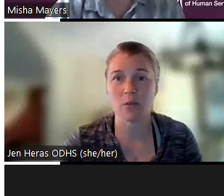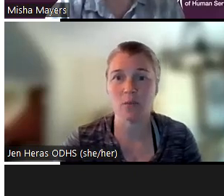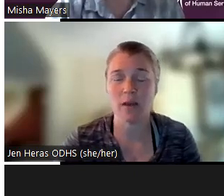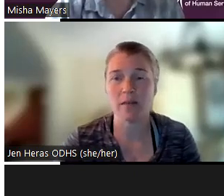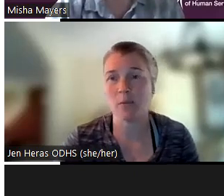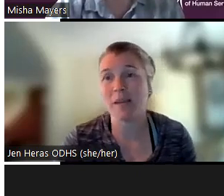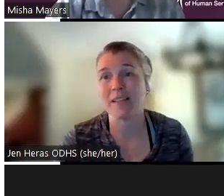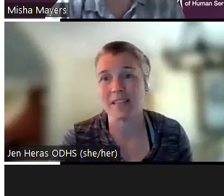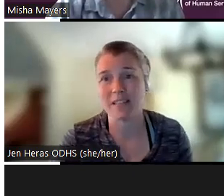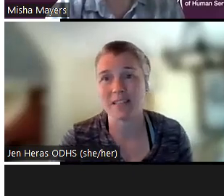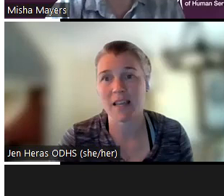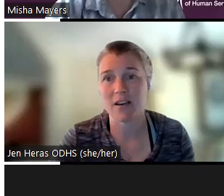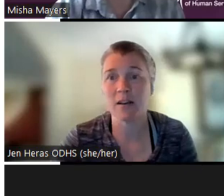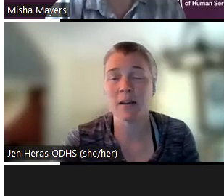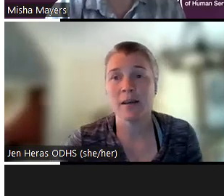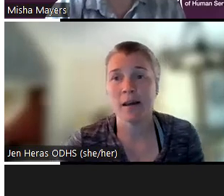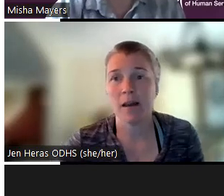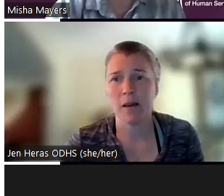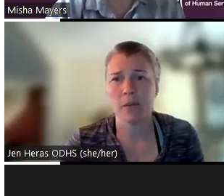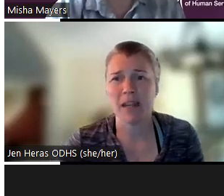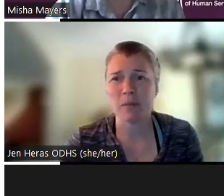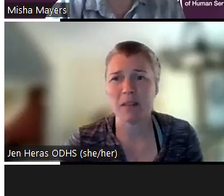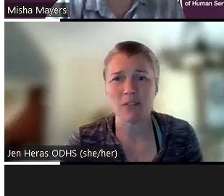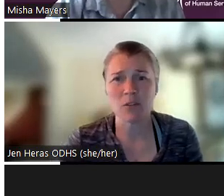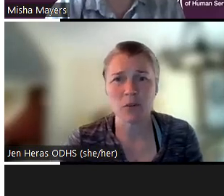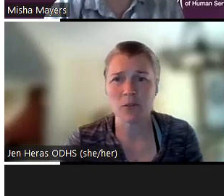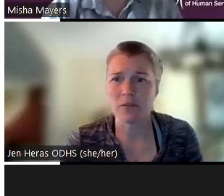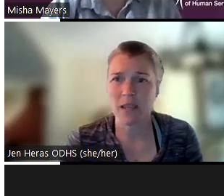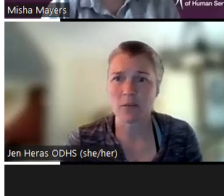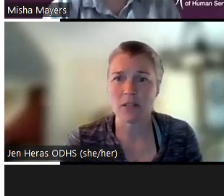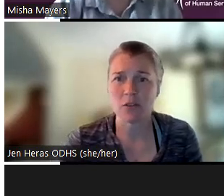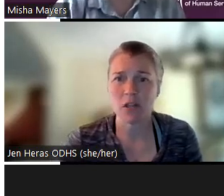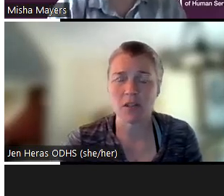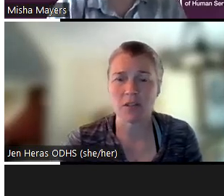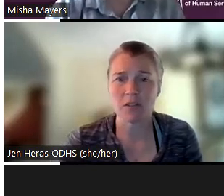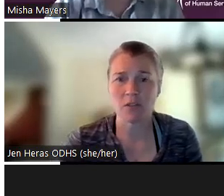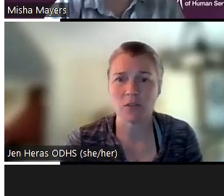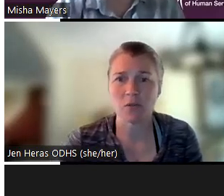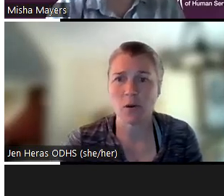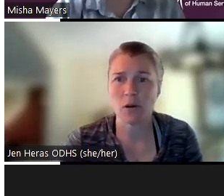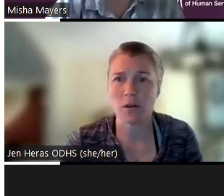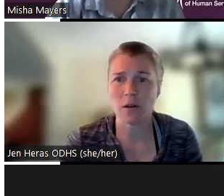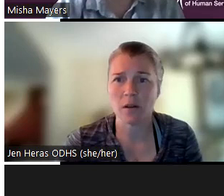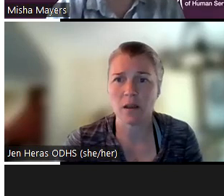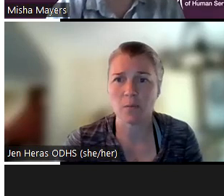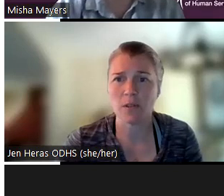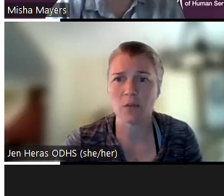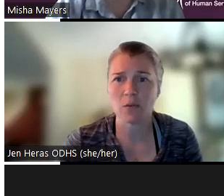SO THAT WOULD BE IN LICENSED CARE. AND I BELIEVE TWO THIRDS OF THE COUNTIES ARE CHILDCARE DESERTS FOR PRESCHOOLERS AS WELL.